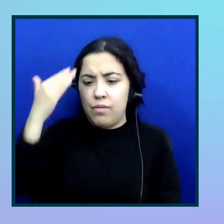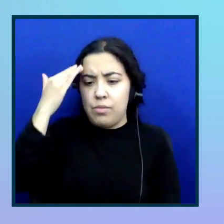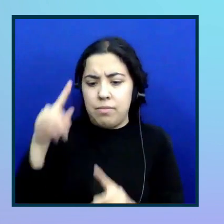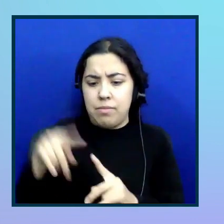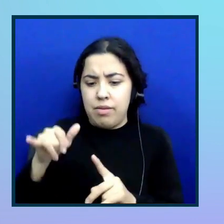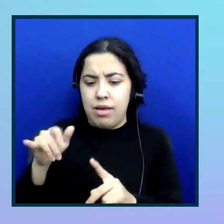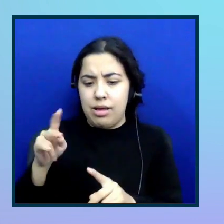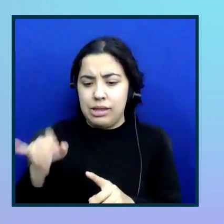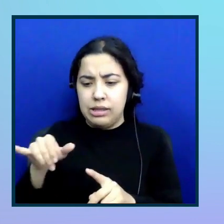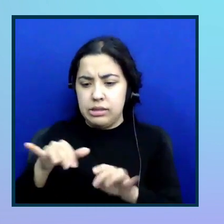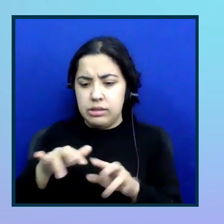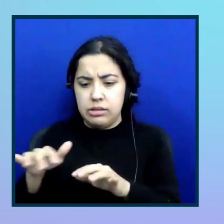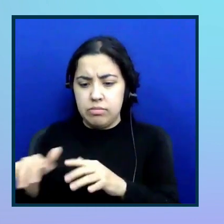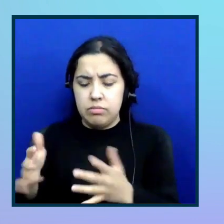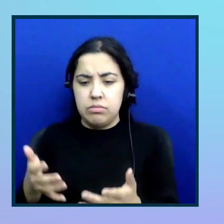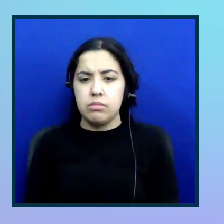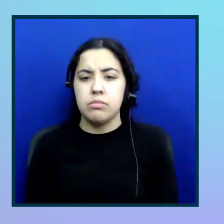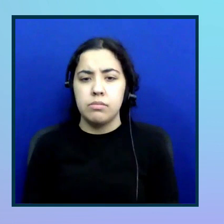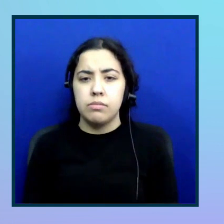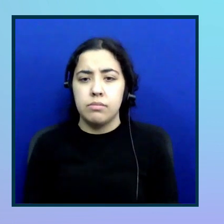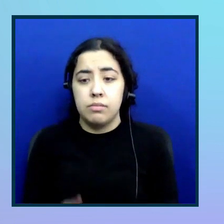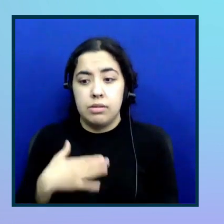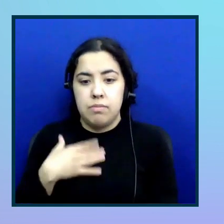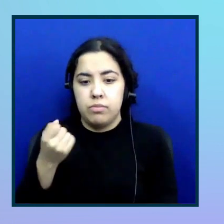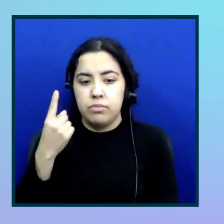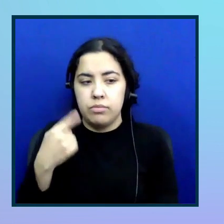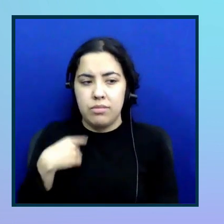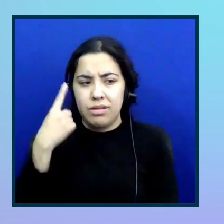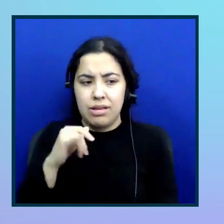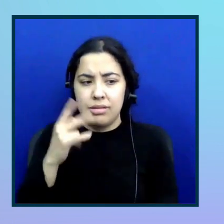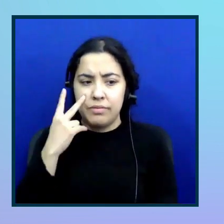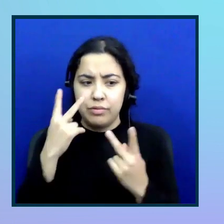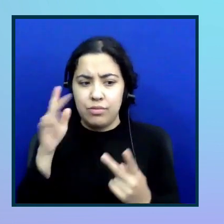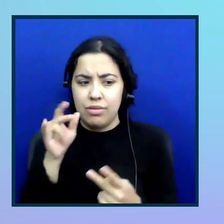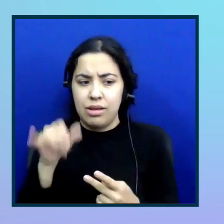that they're pressing which is my take. And I don't don't really think a visual like that is necessary.